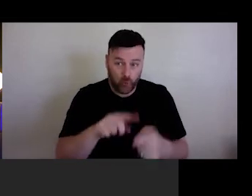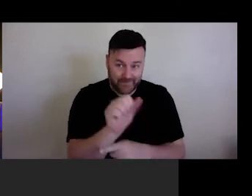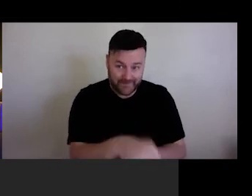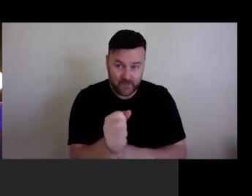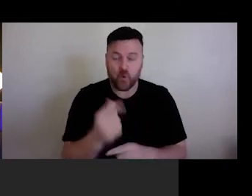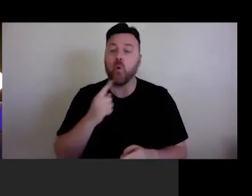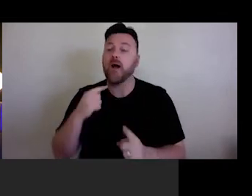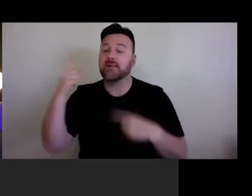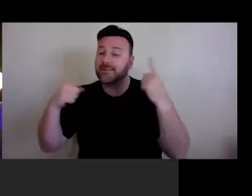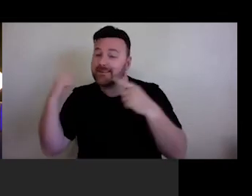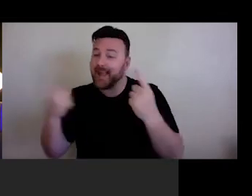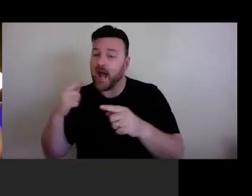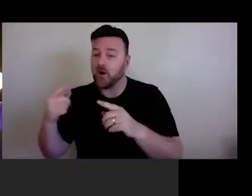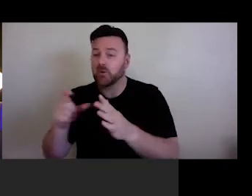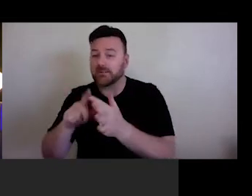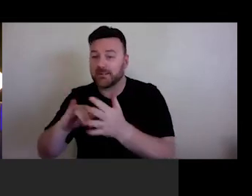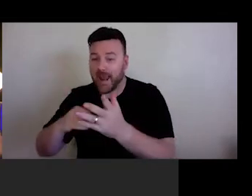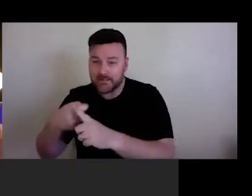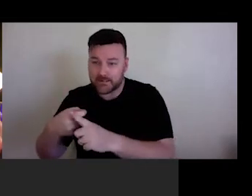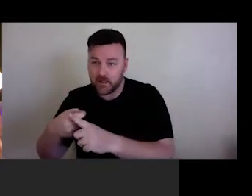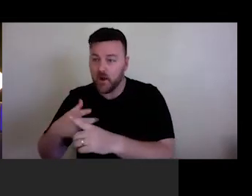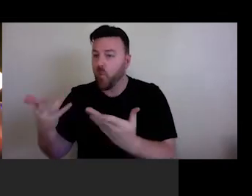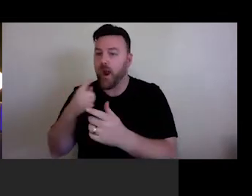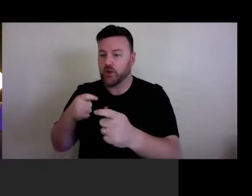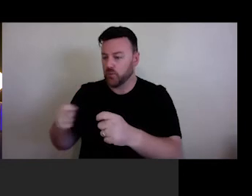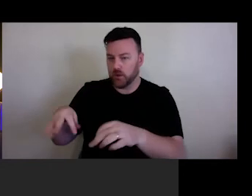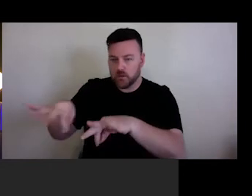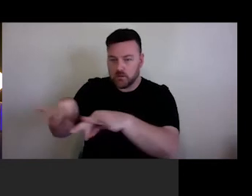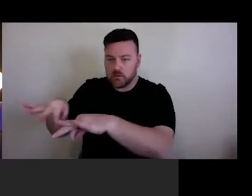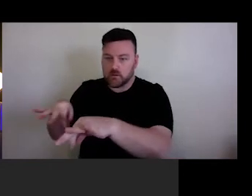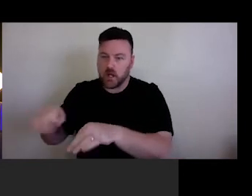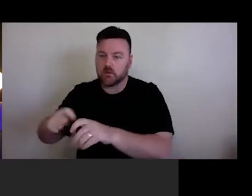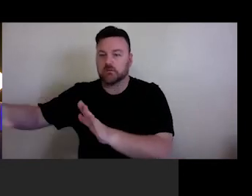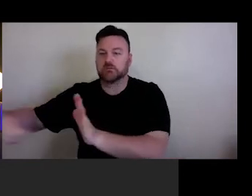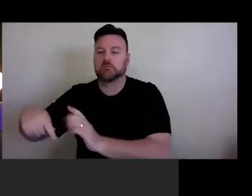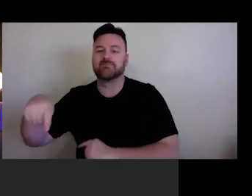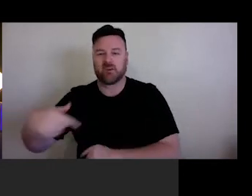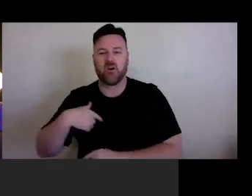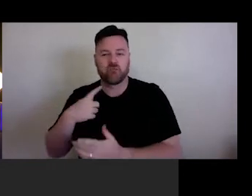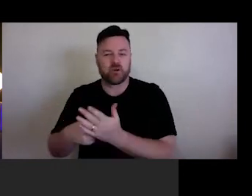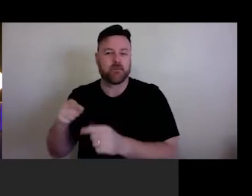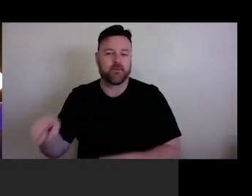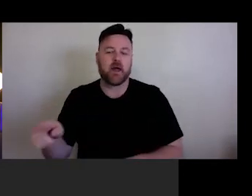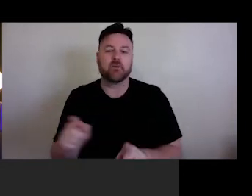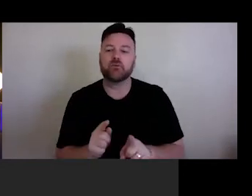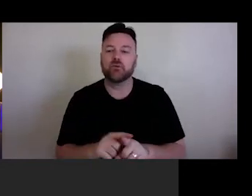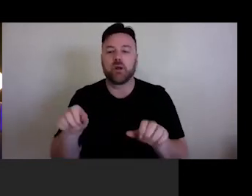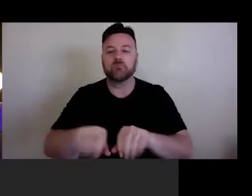you're streaming from, you can plug your sound desk directly into that unit as well and transmit wirelessly, all your audio straight